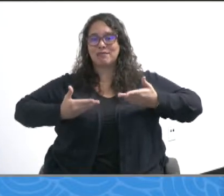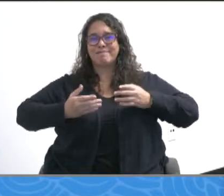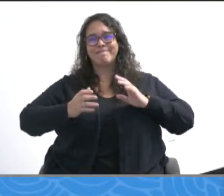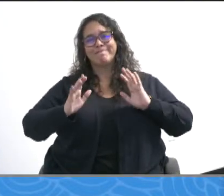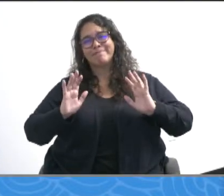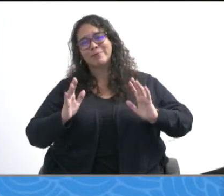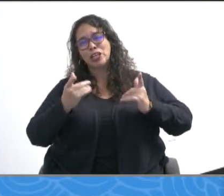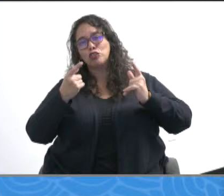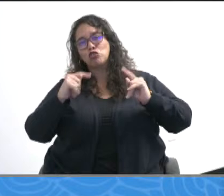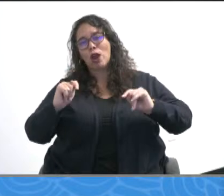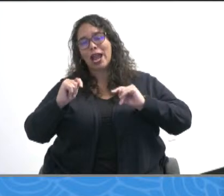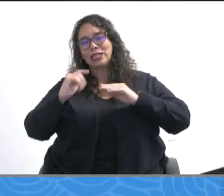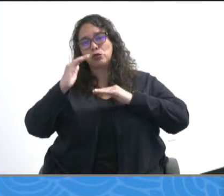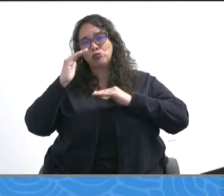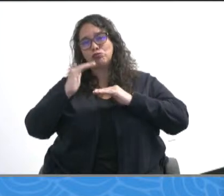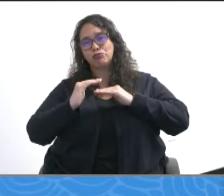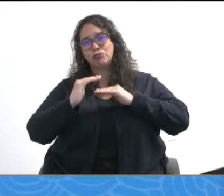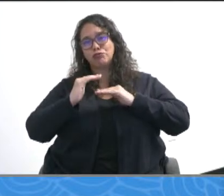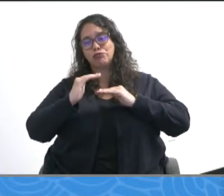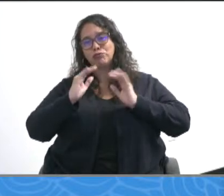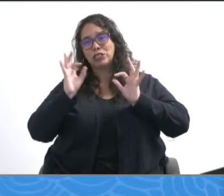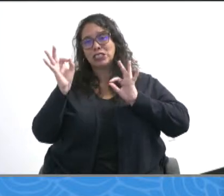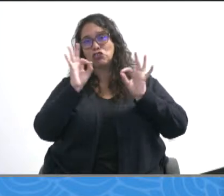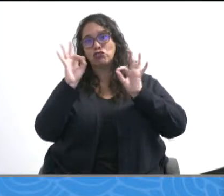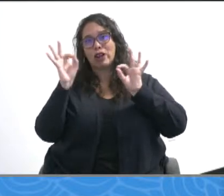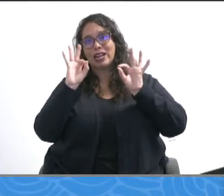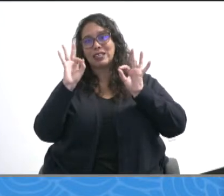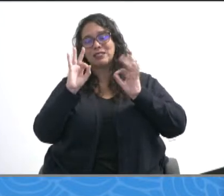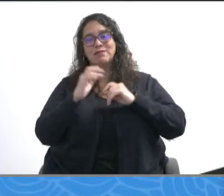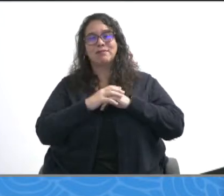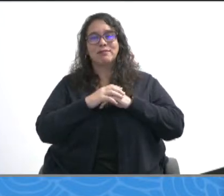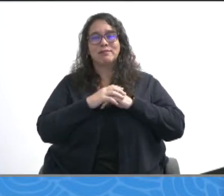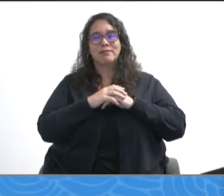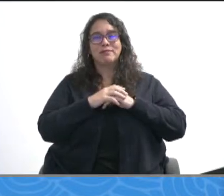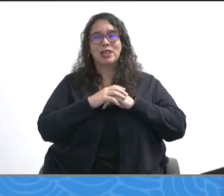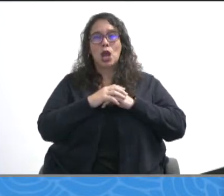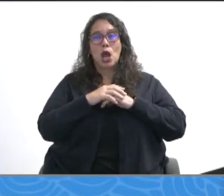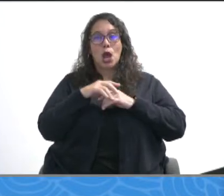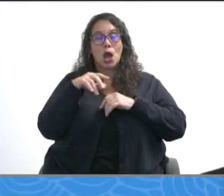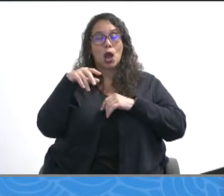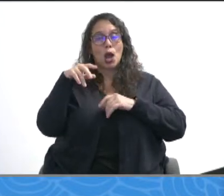we wanna seek to understand diverse points of view, we're sharing the space that we create,